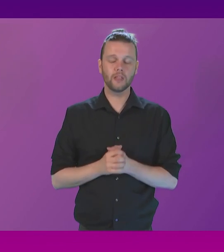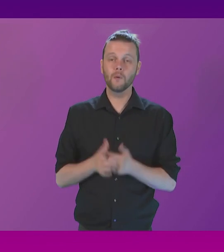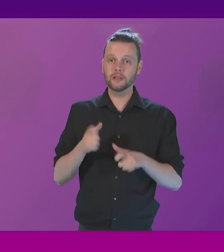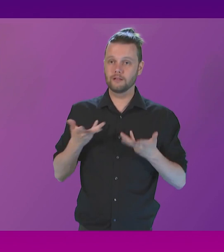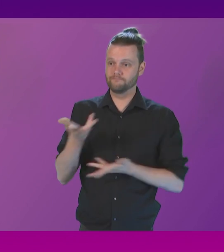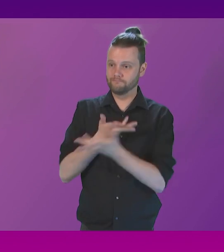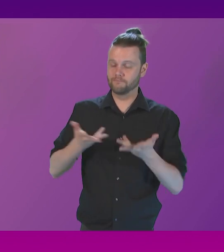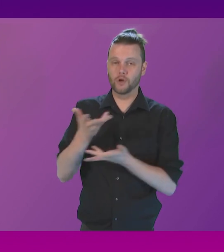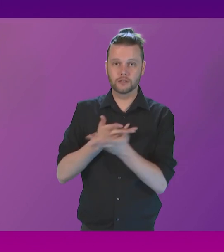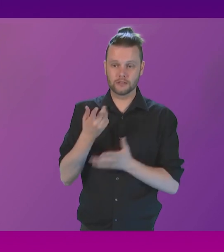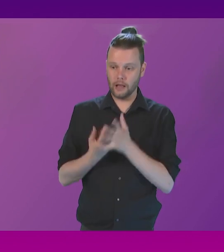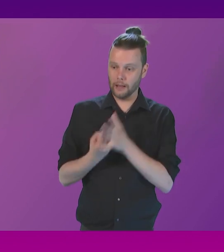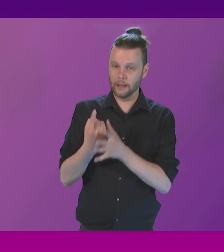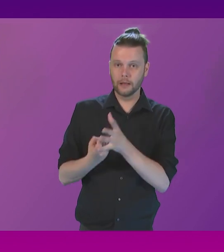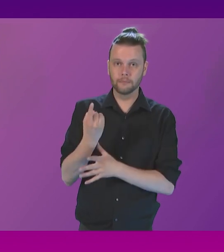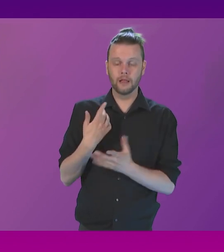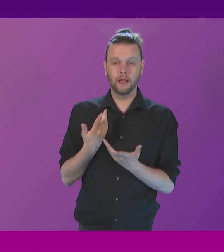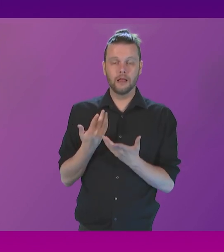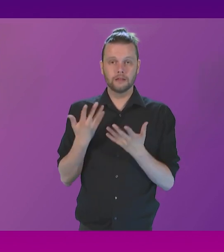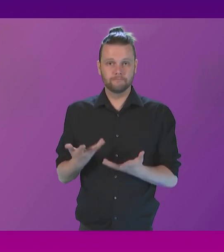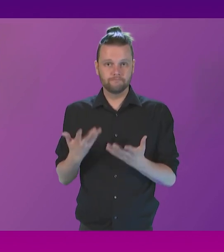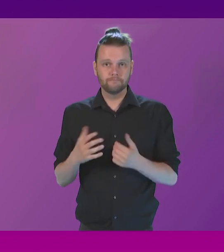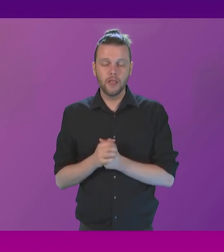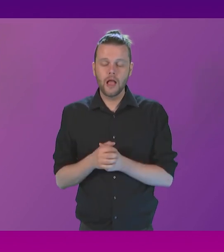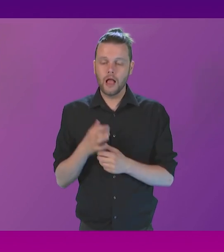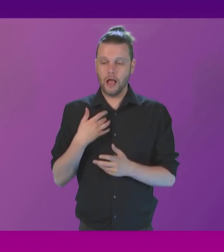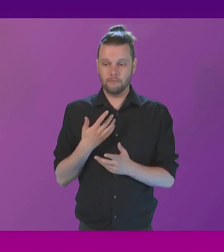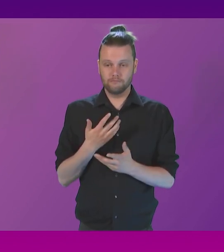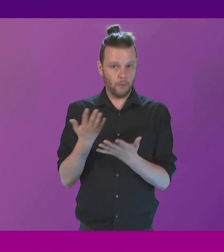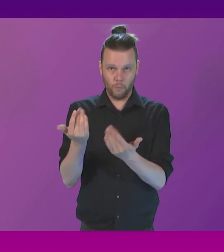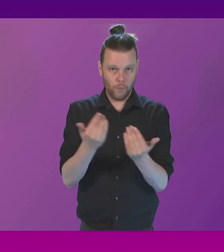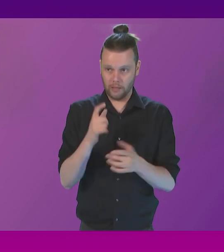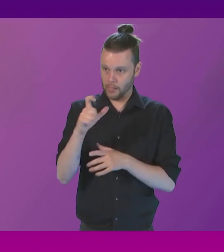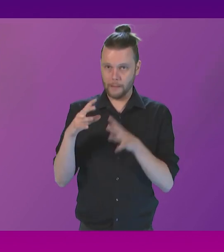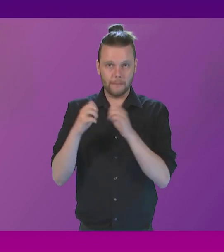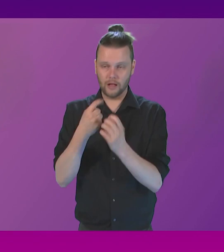A consultation and discussion is under way, and I welcome Claire Baker’s comments